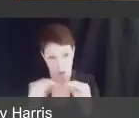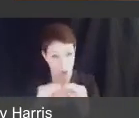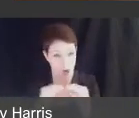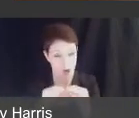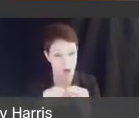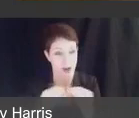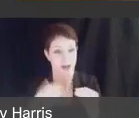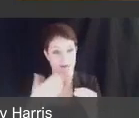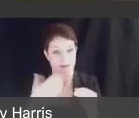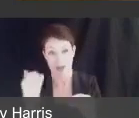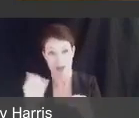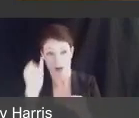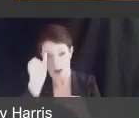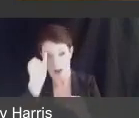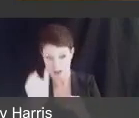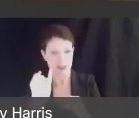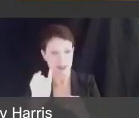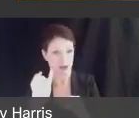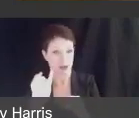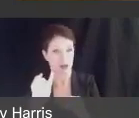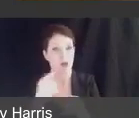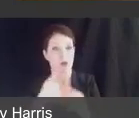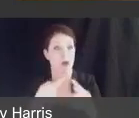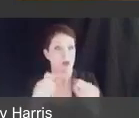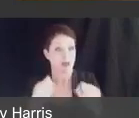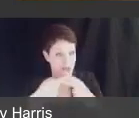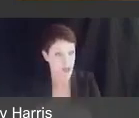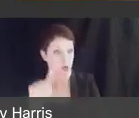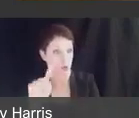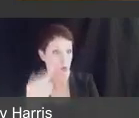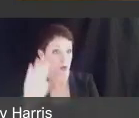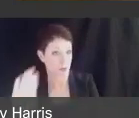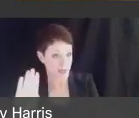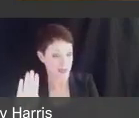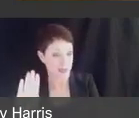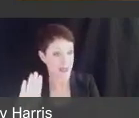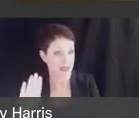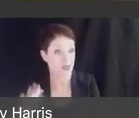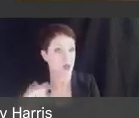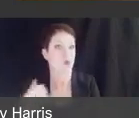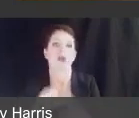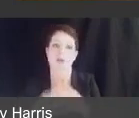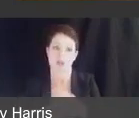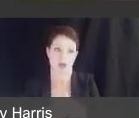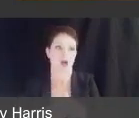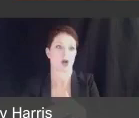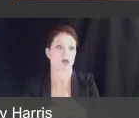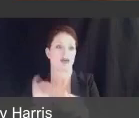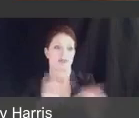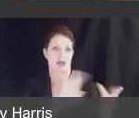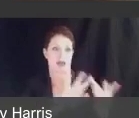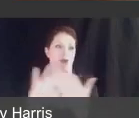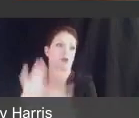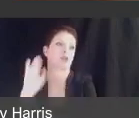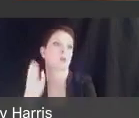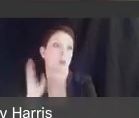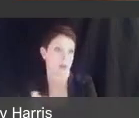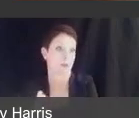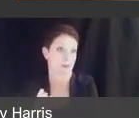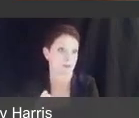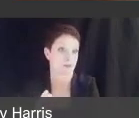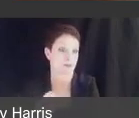when we'll be able to start with the 1B group, we will begin that outreach much more directly.